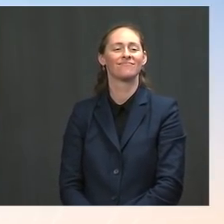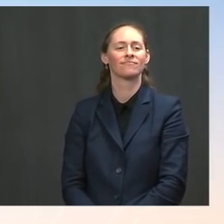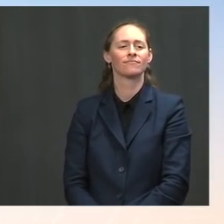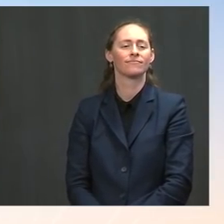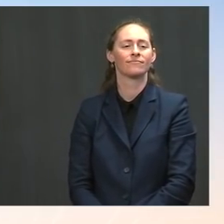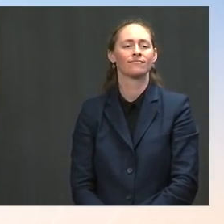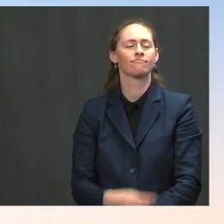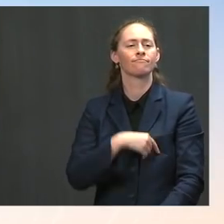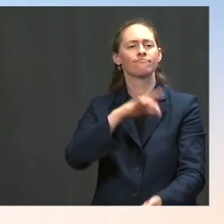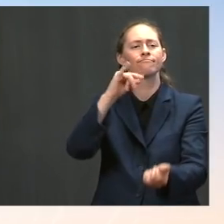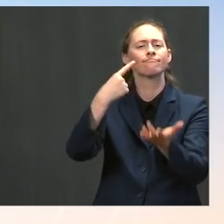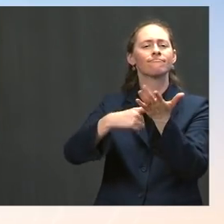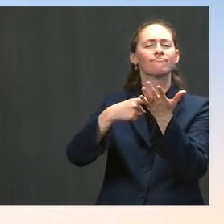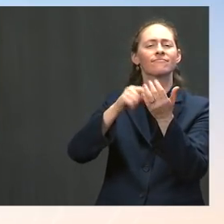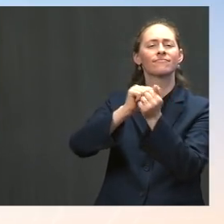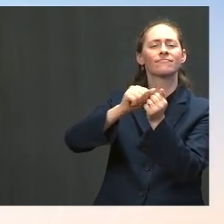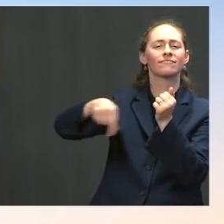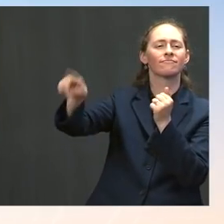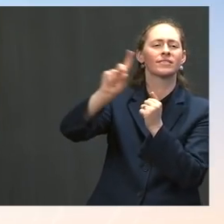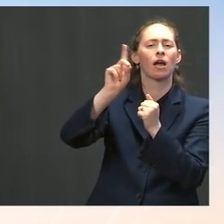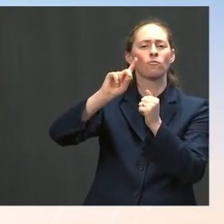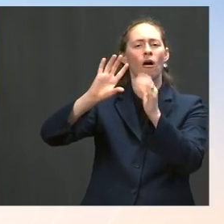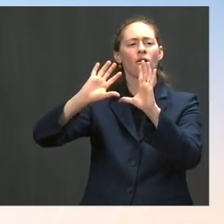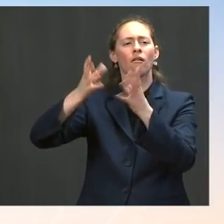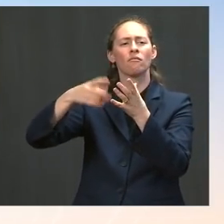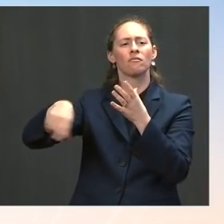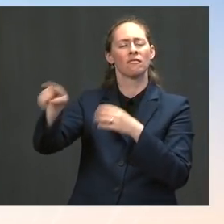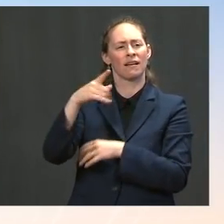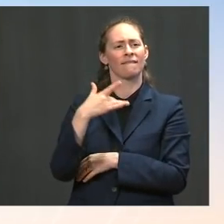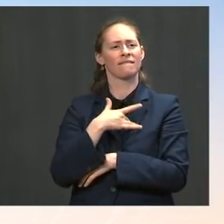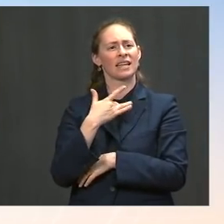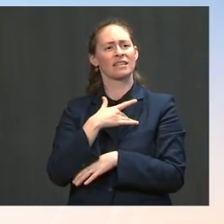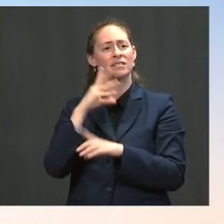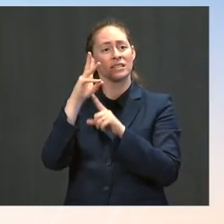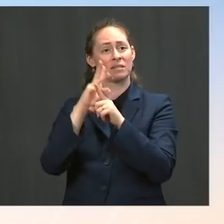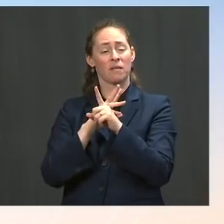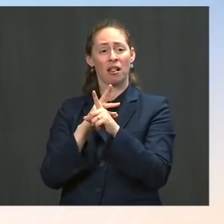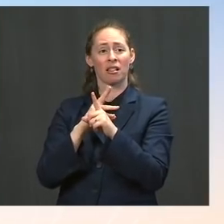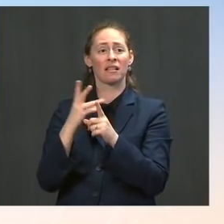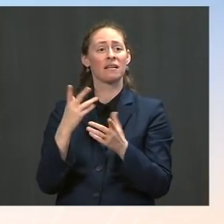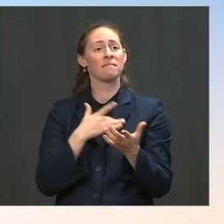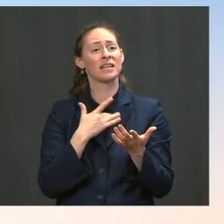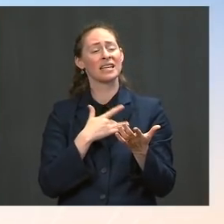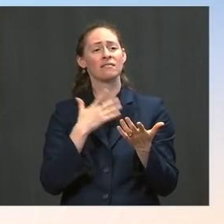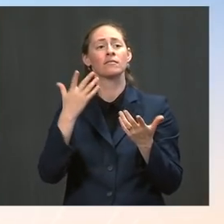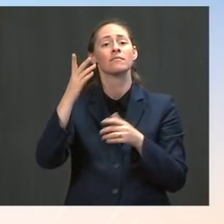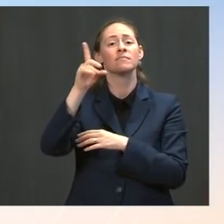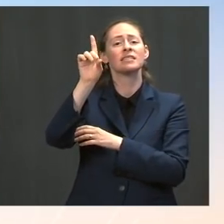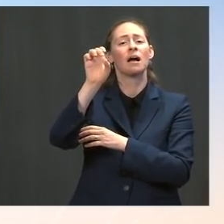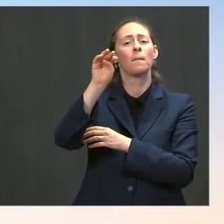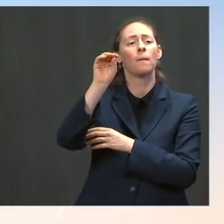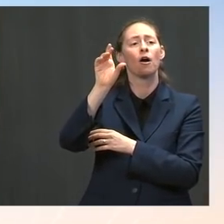last night who think that, even six months in, our democracy is hanging by a thread. Is the President aware of that sentiment